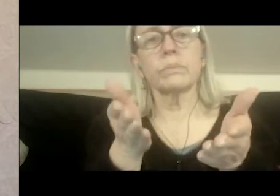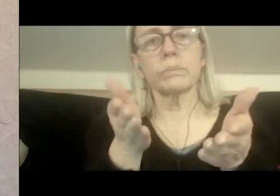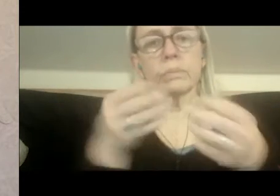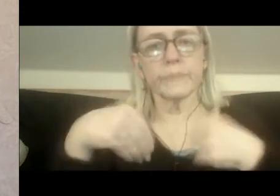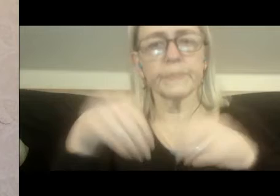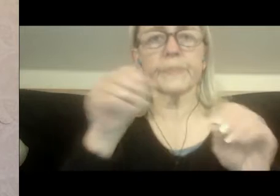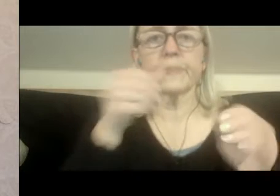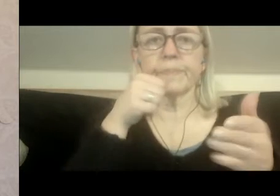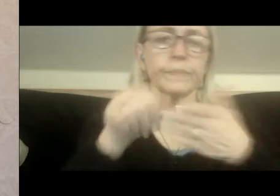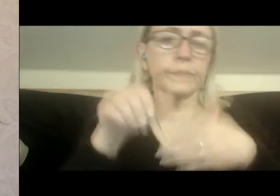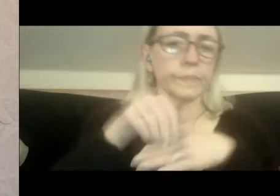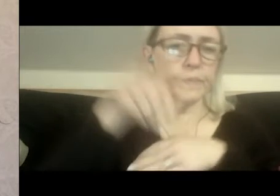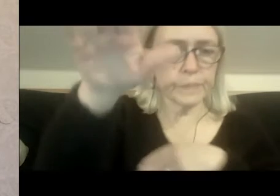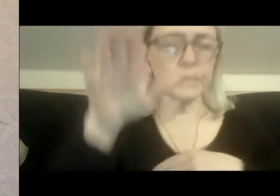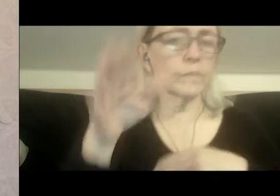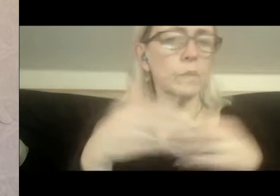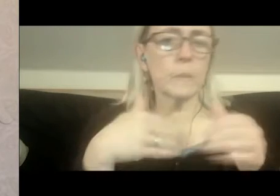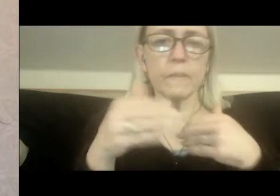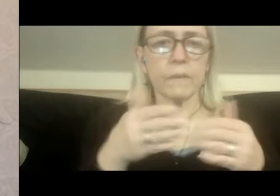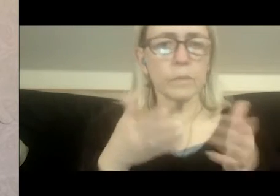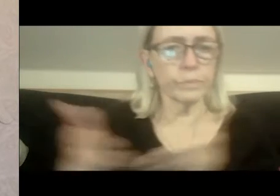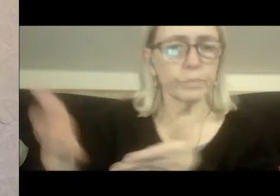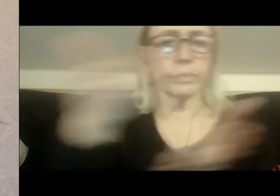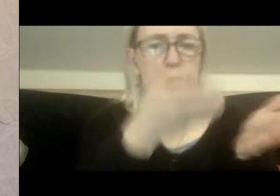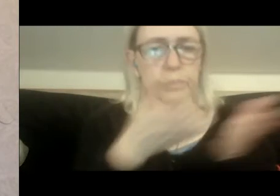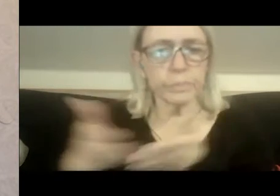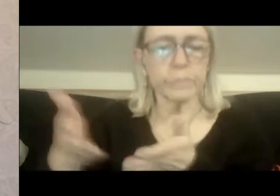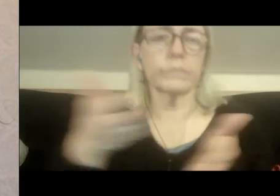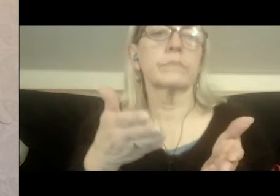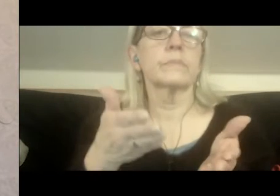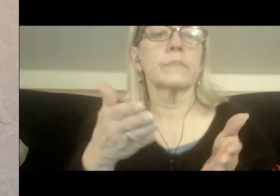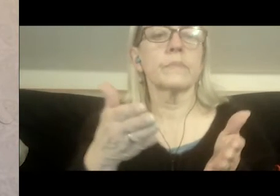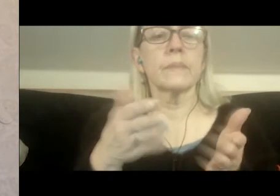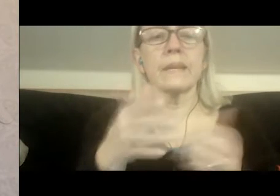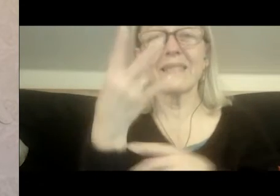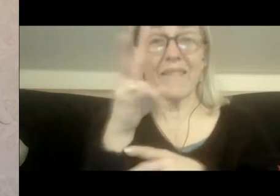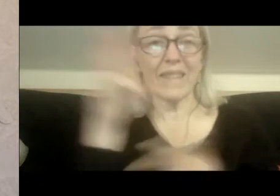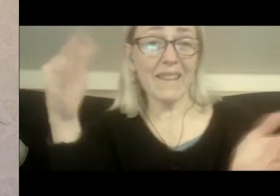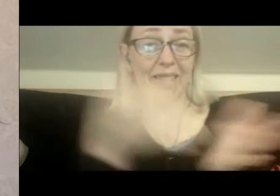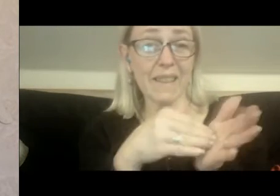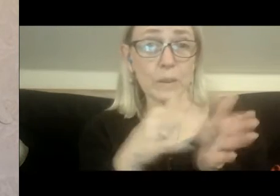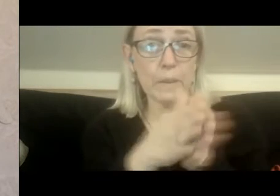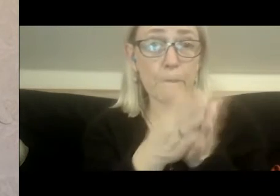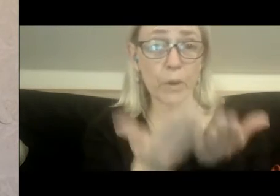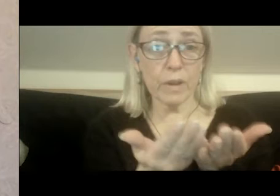And meanwhile the same team learned how to use a new chat system for tutorials, consultations, and teaching models.